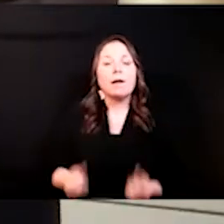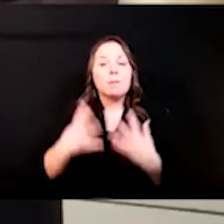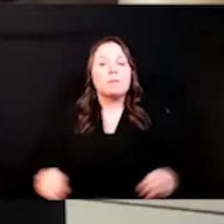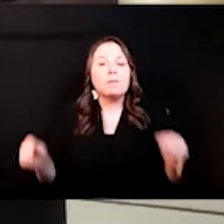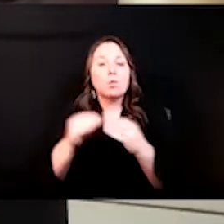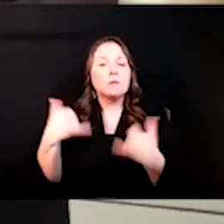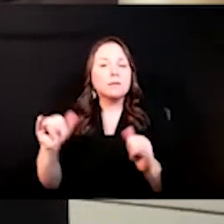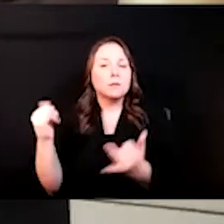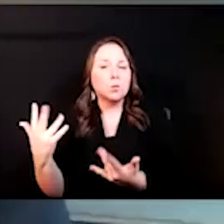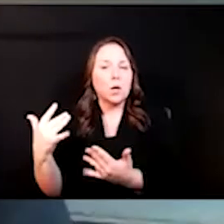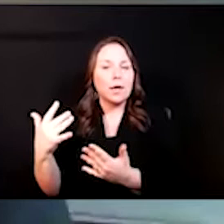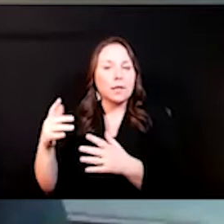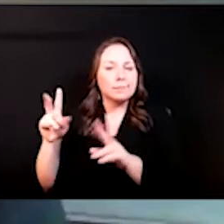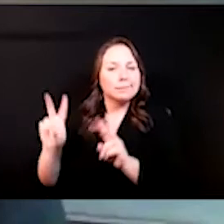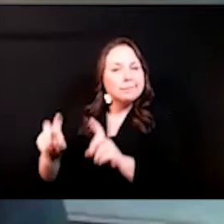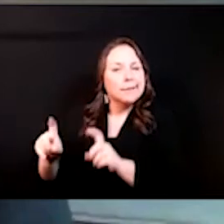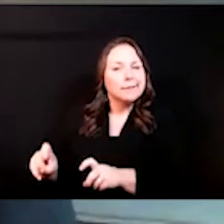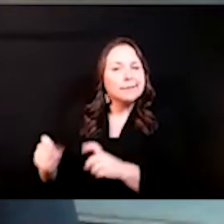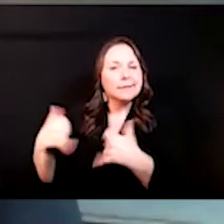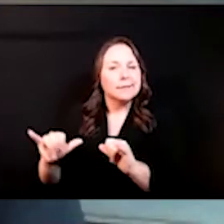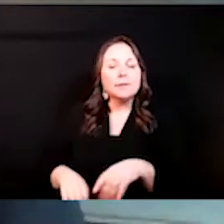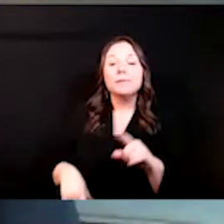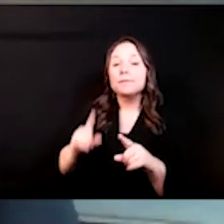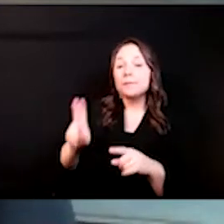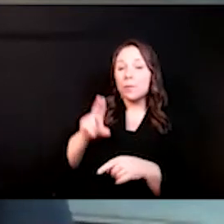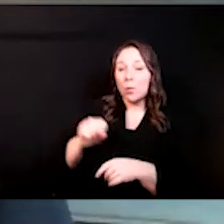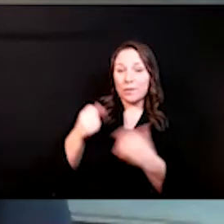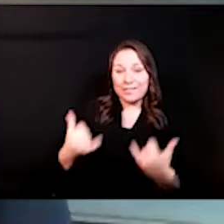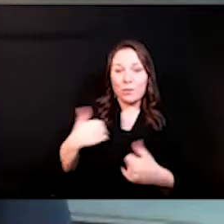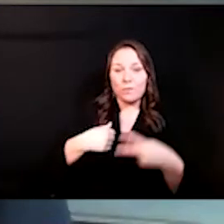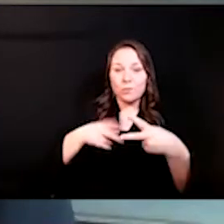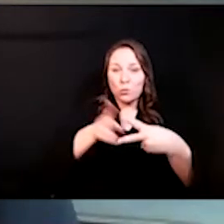MORE ARE STILL IN TRIALS? » WITH IN THE UNITED STATES WE